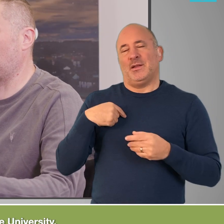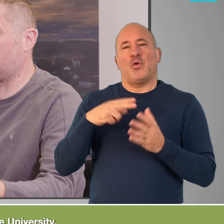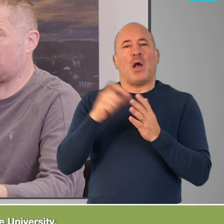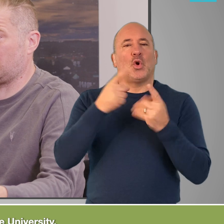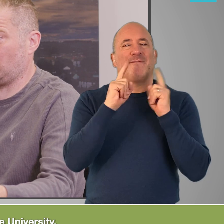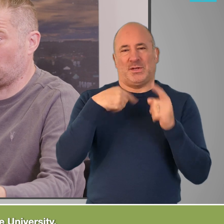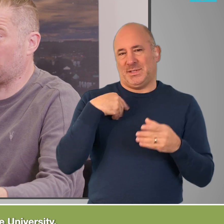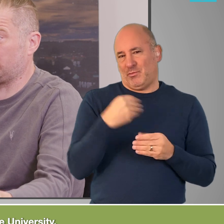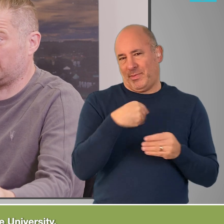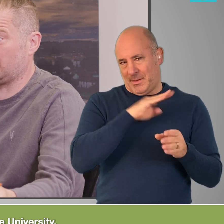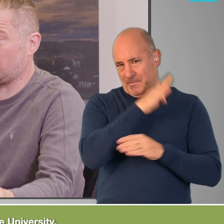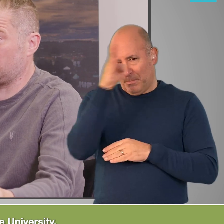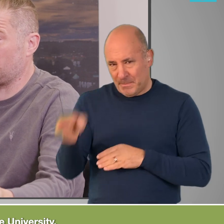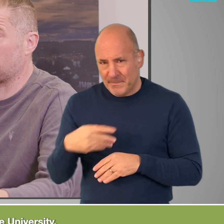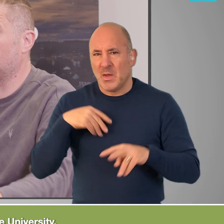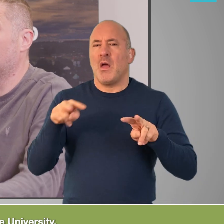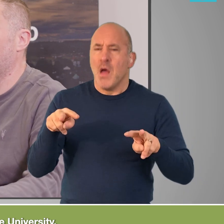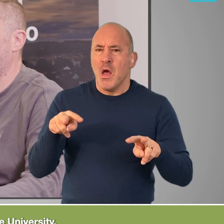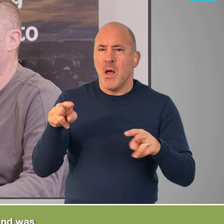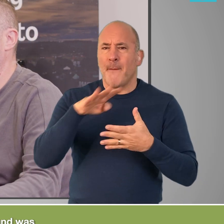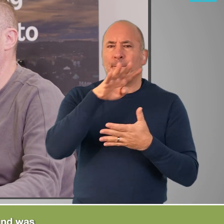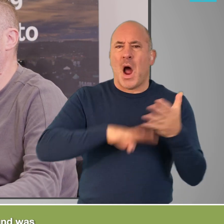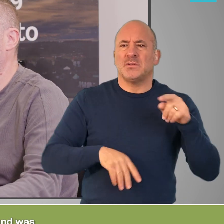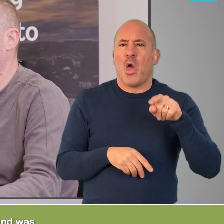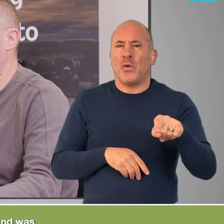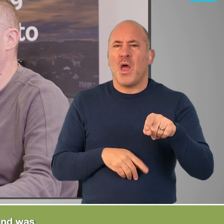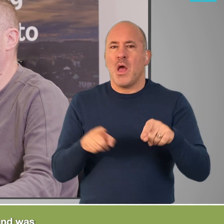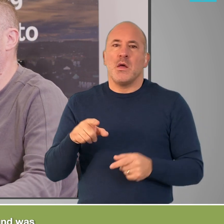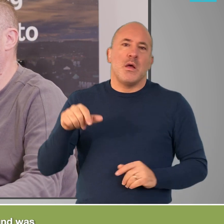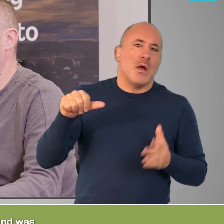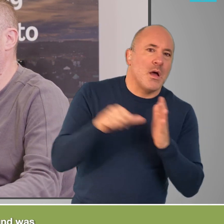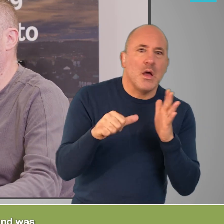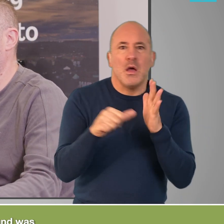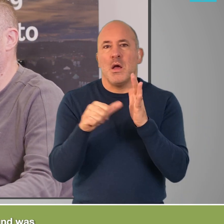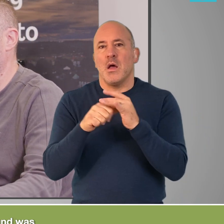I went with Newcastle University, and what we found was